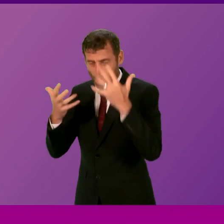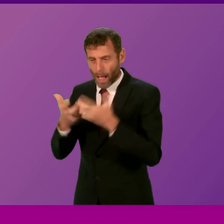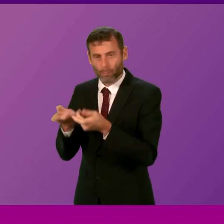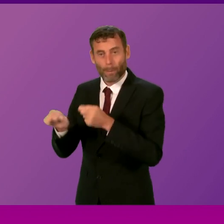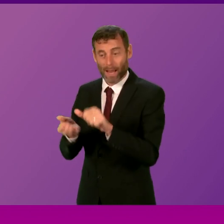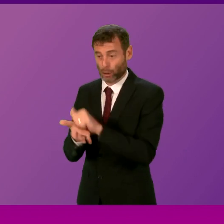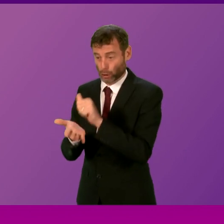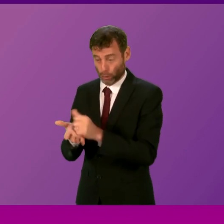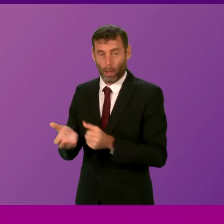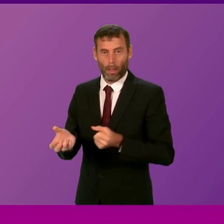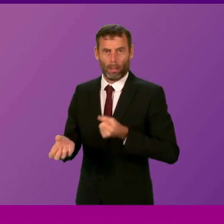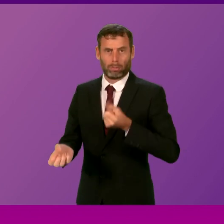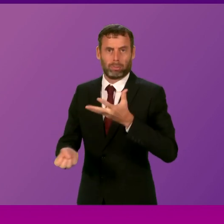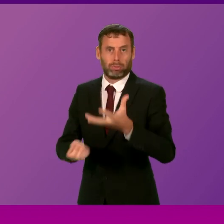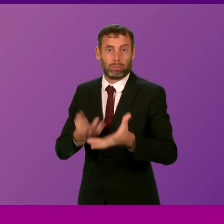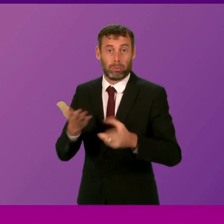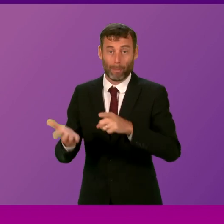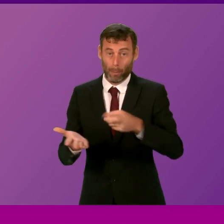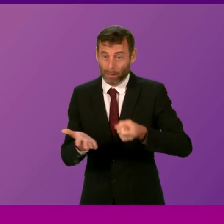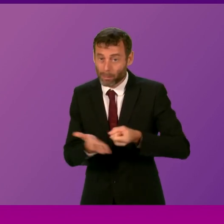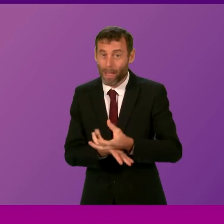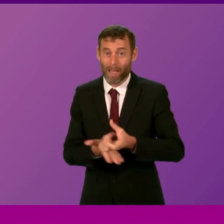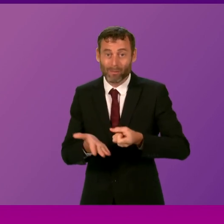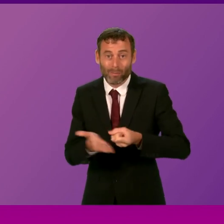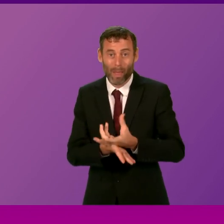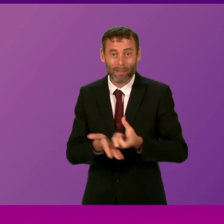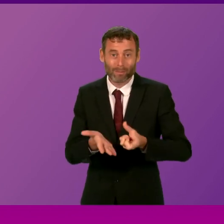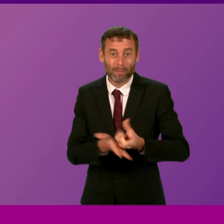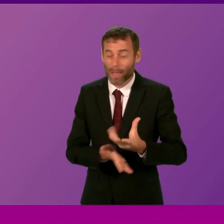On the issue of the national health service, we remain absolutely committed